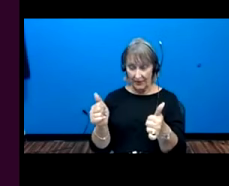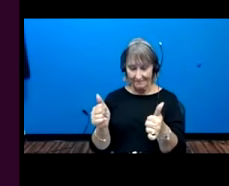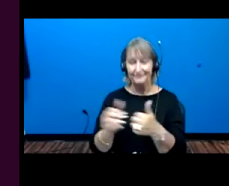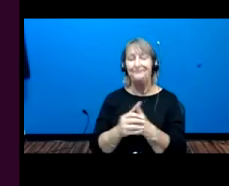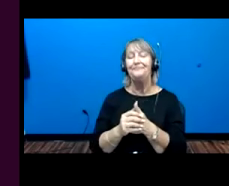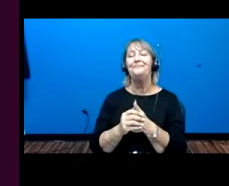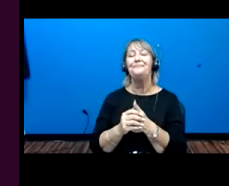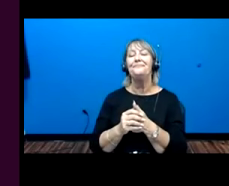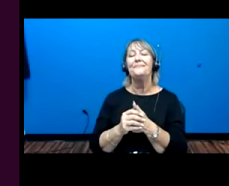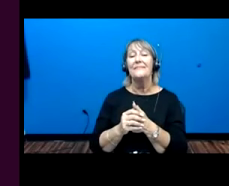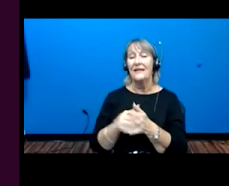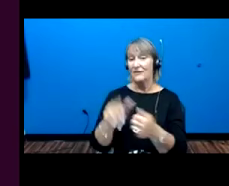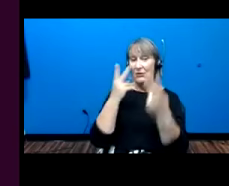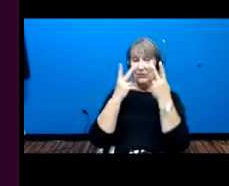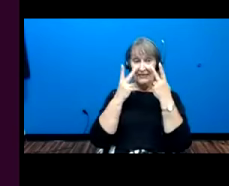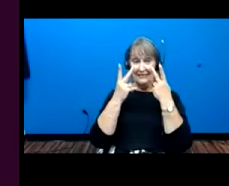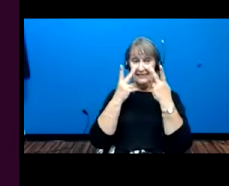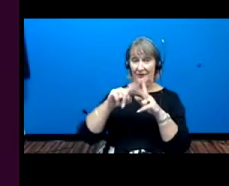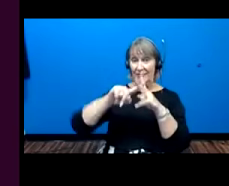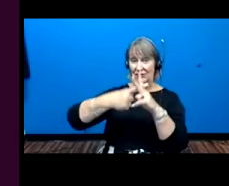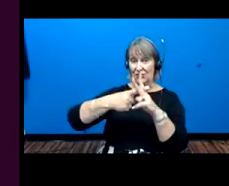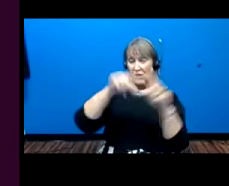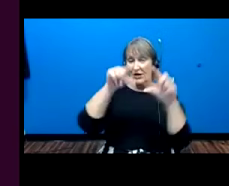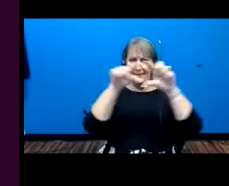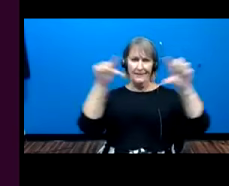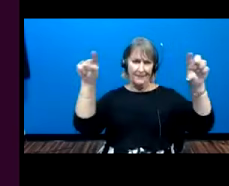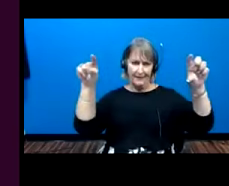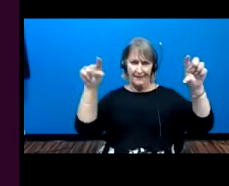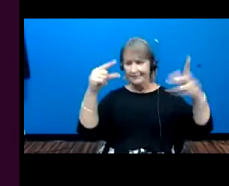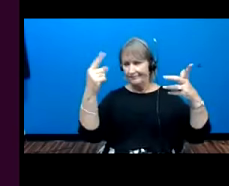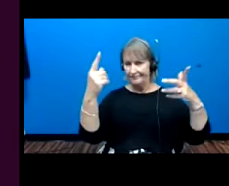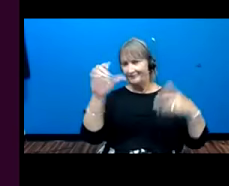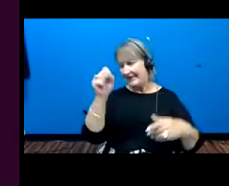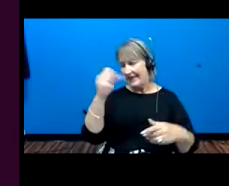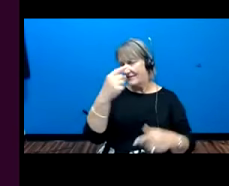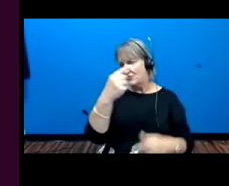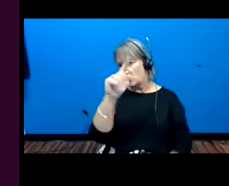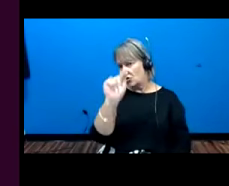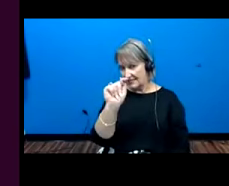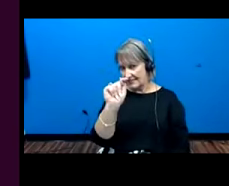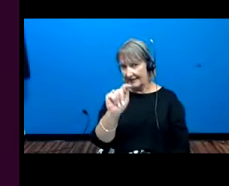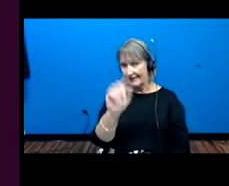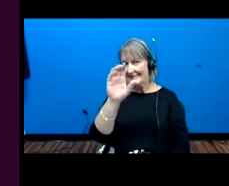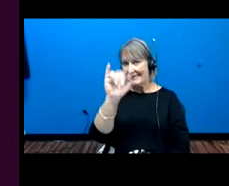So as you can see, we've got the header up here that just shows that it's based off of the CIDI website.